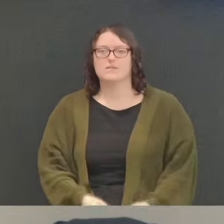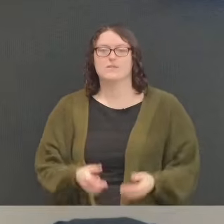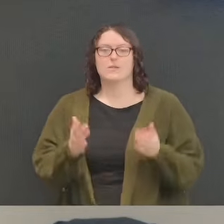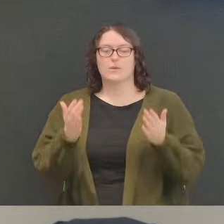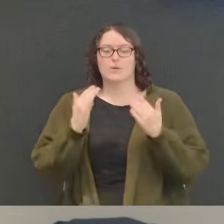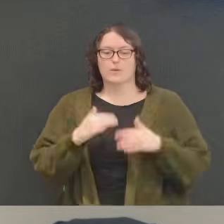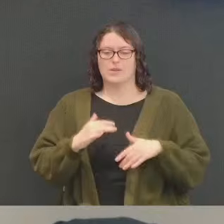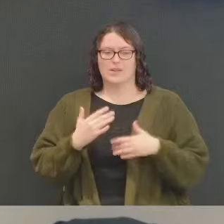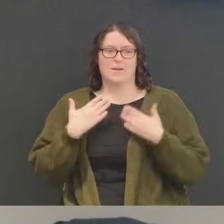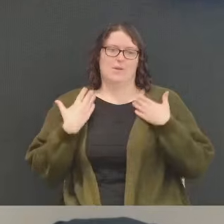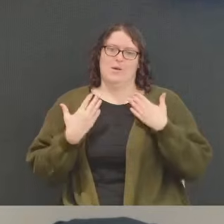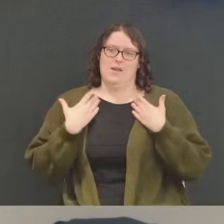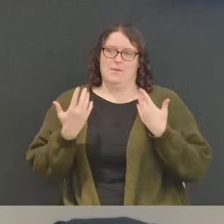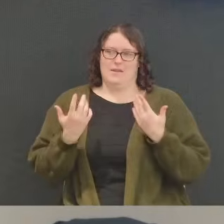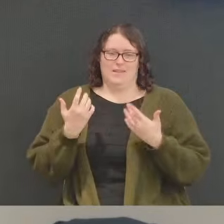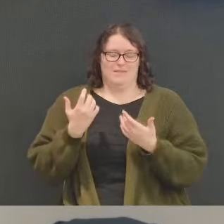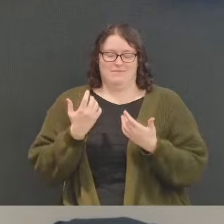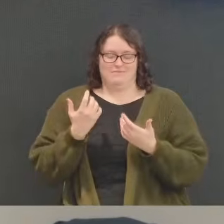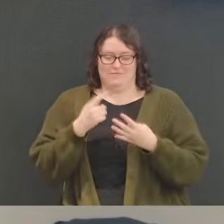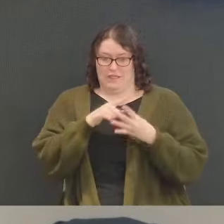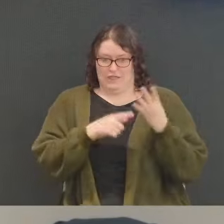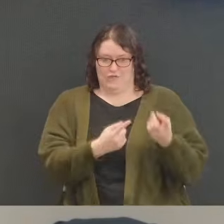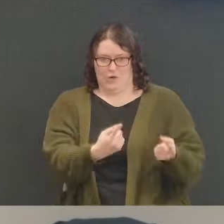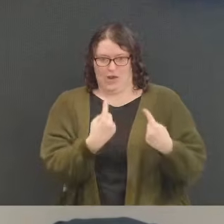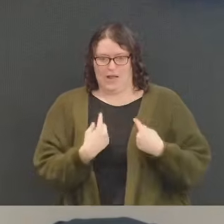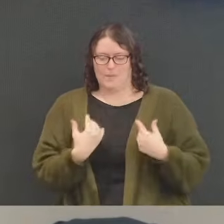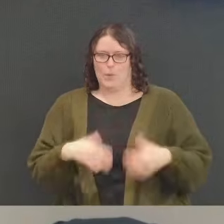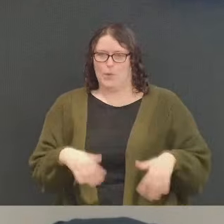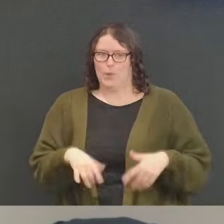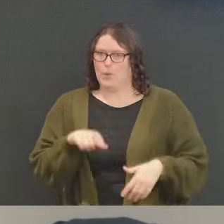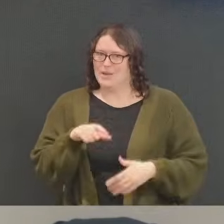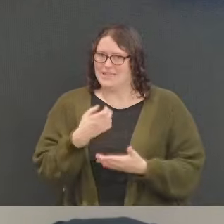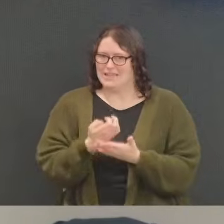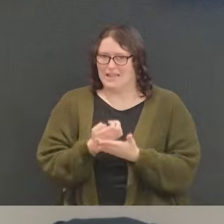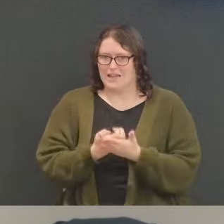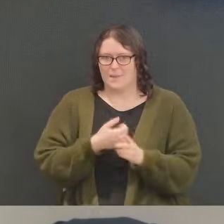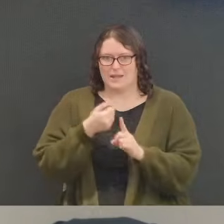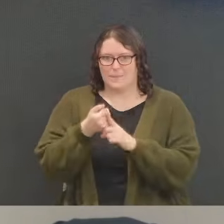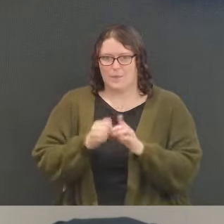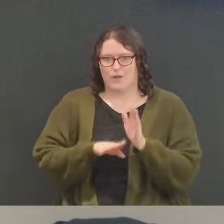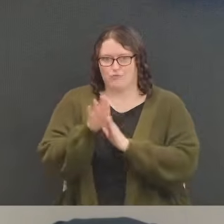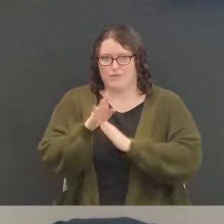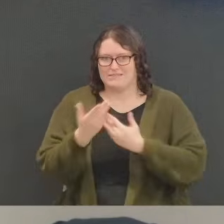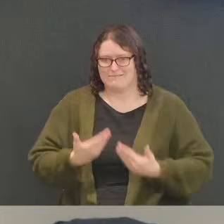that all those are coming. We absolutely need economic impact increase here in the county and